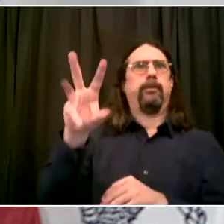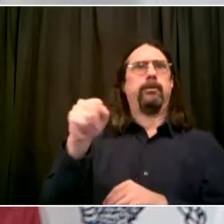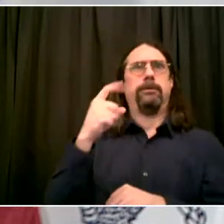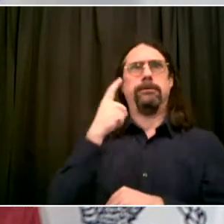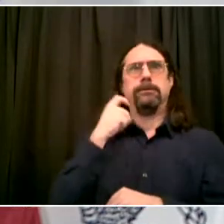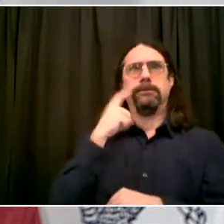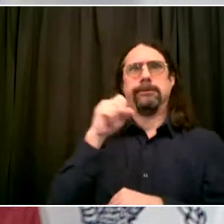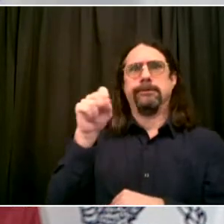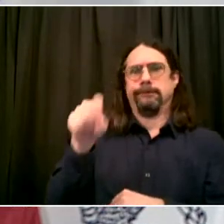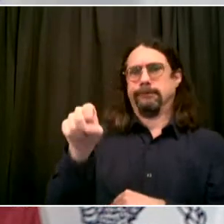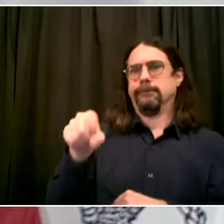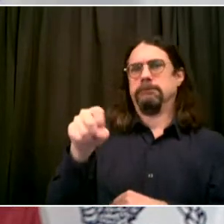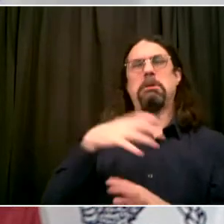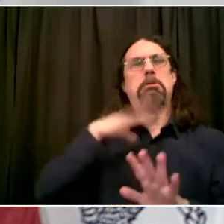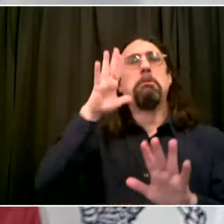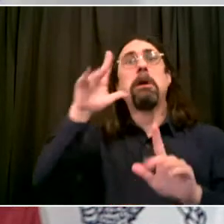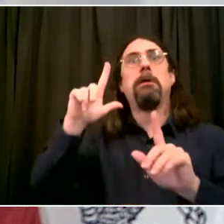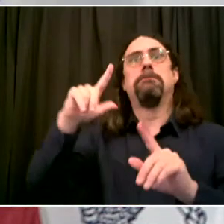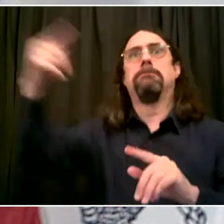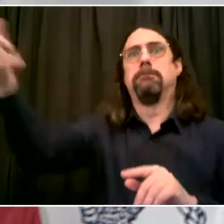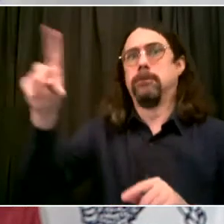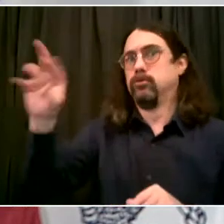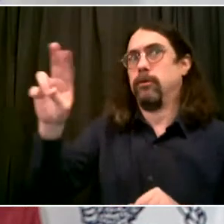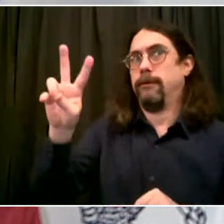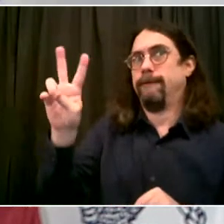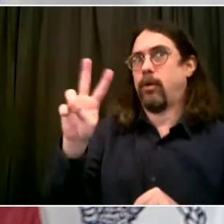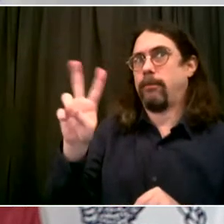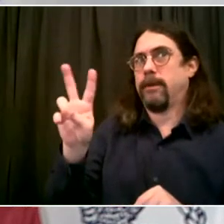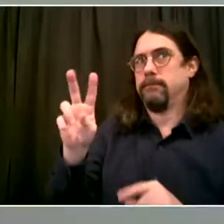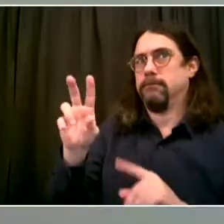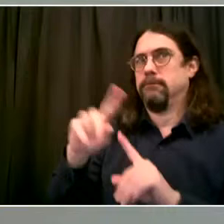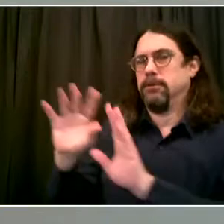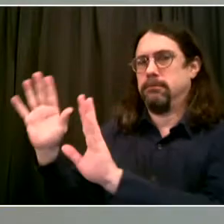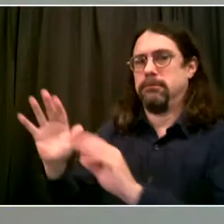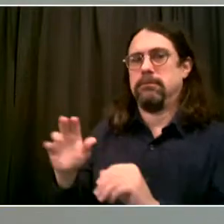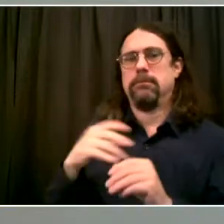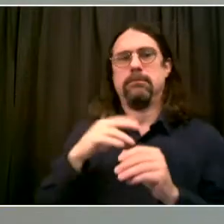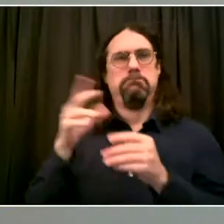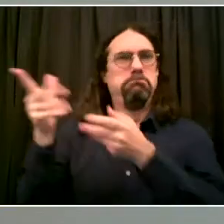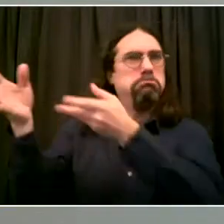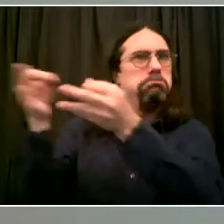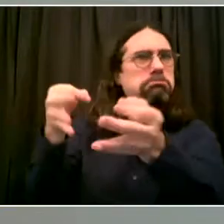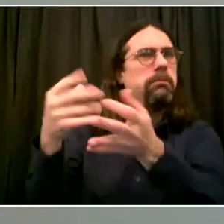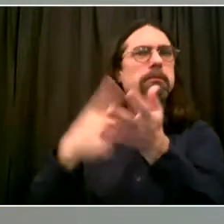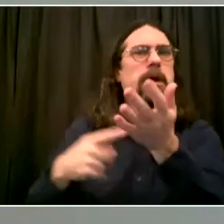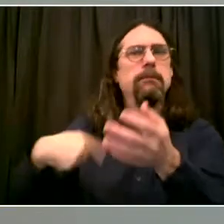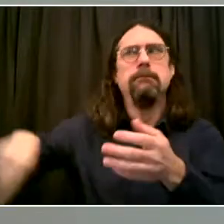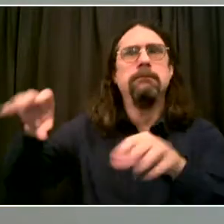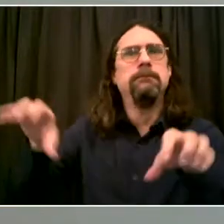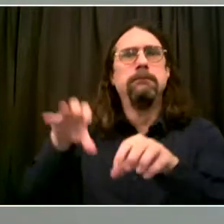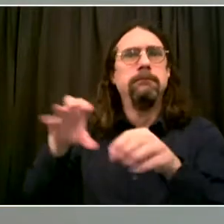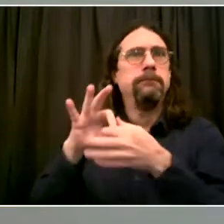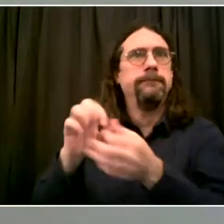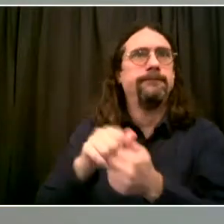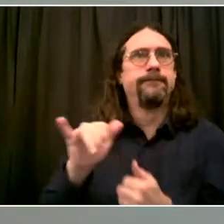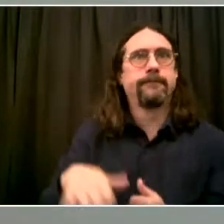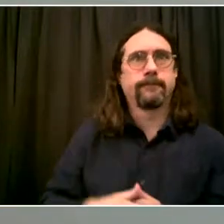TO DO THAT. ALSO THAT'S A VERY GOOD QUESTION HOW SHOULD NEW